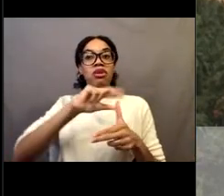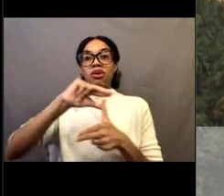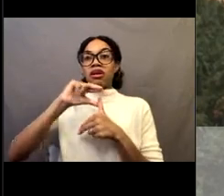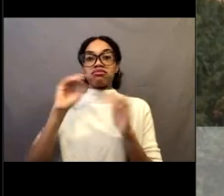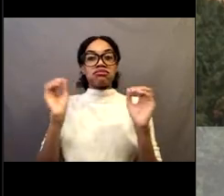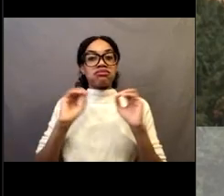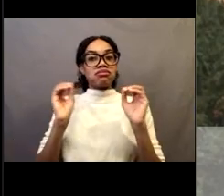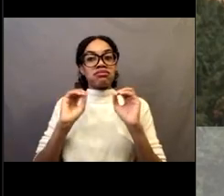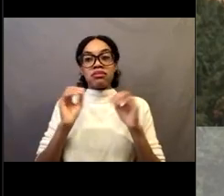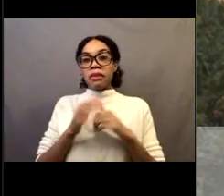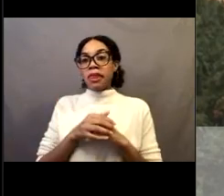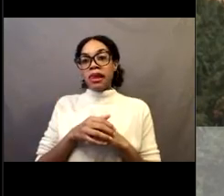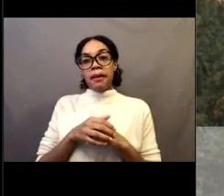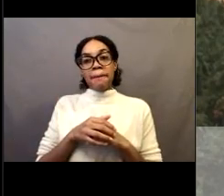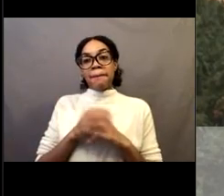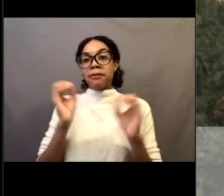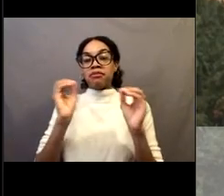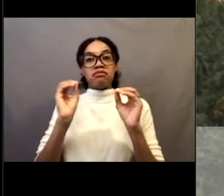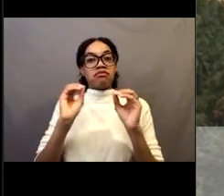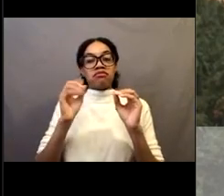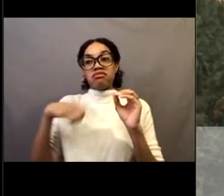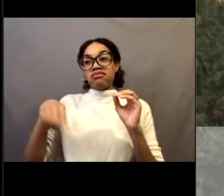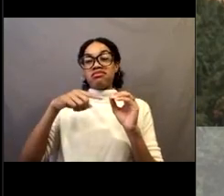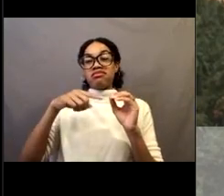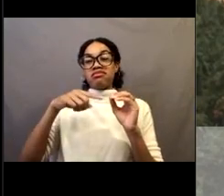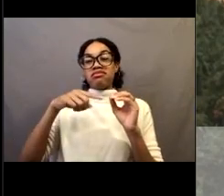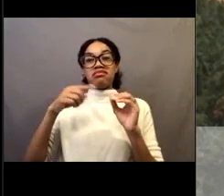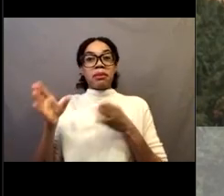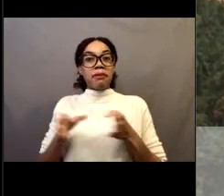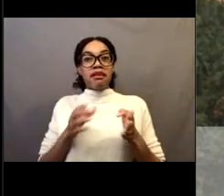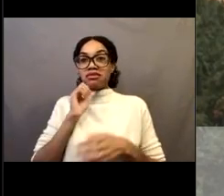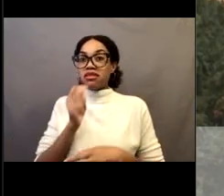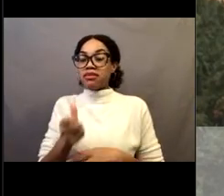for many days or weeks. And then on the right-hand side is actually a picture